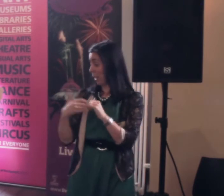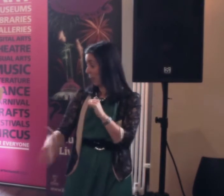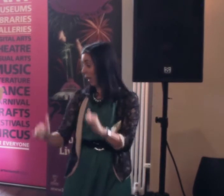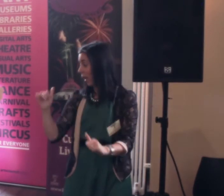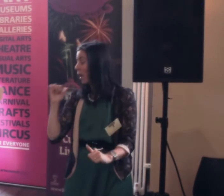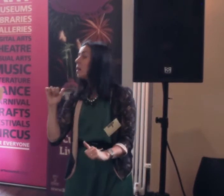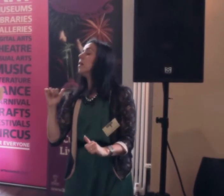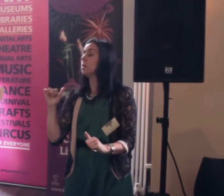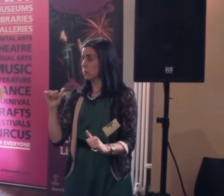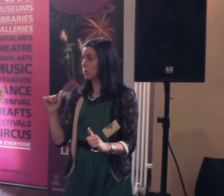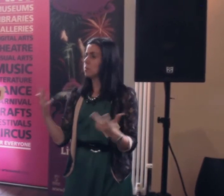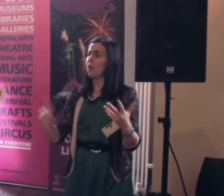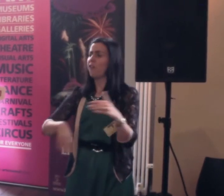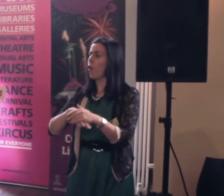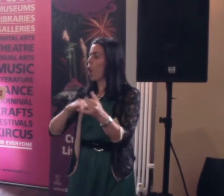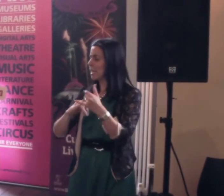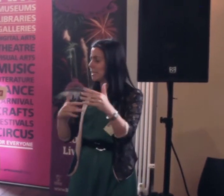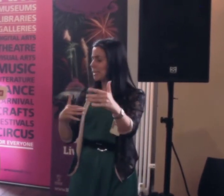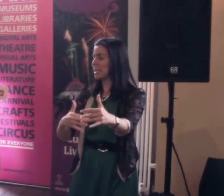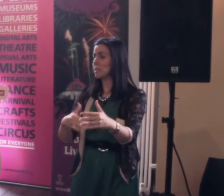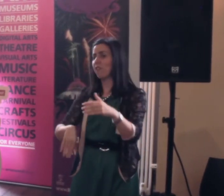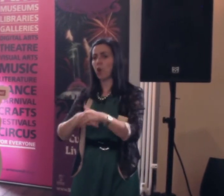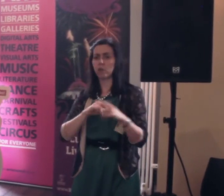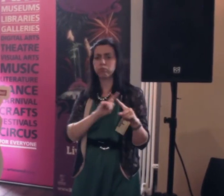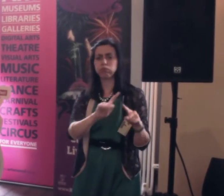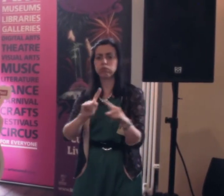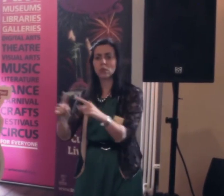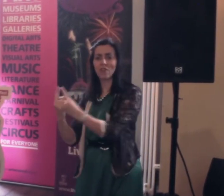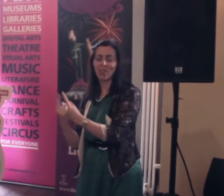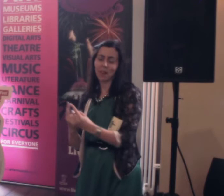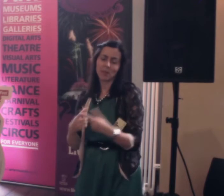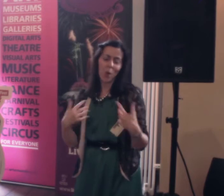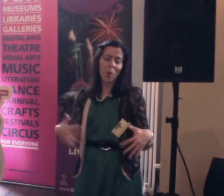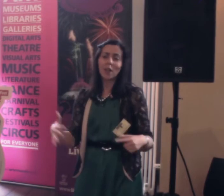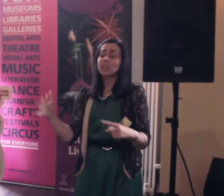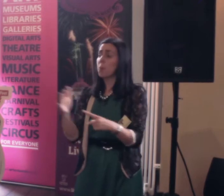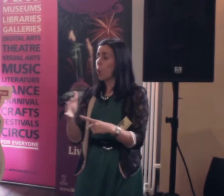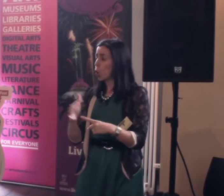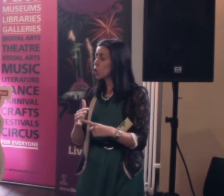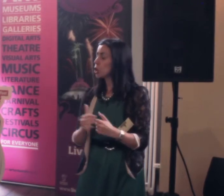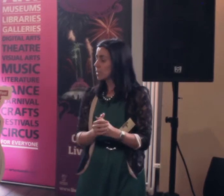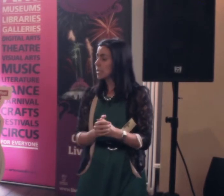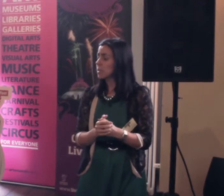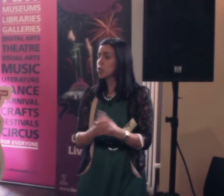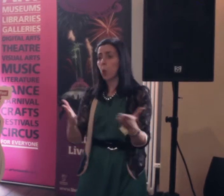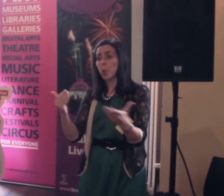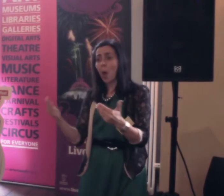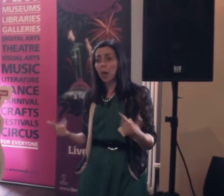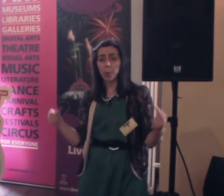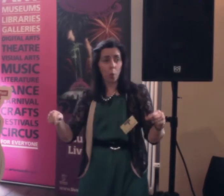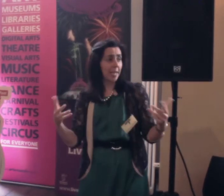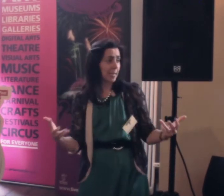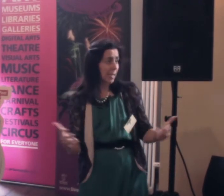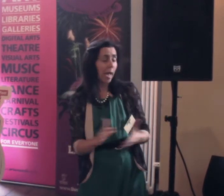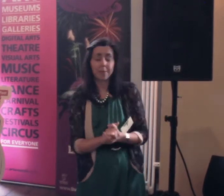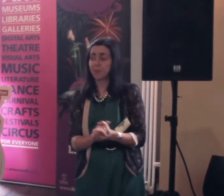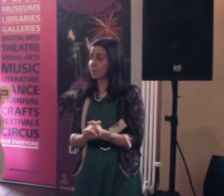just our whole season of programmes across the city, it is really important to be welcoming you here to DaDa